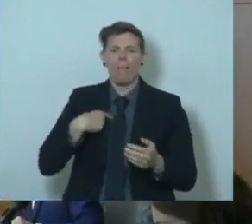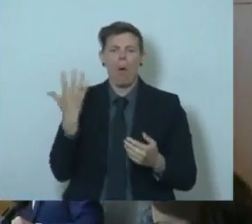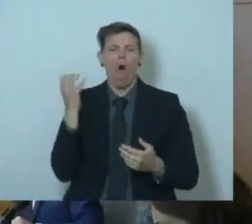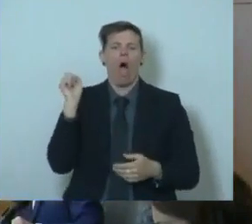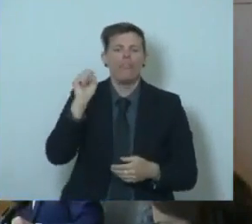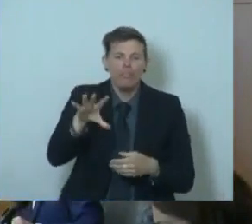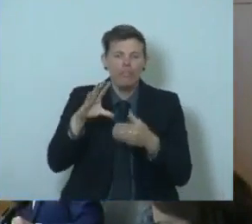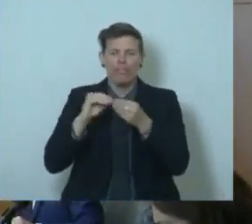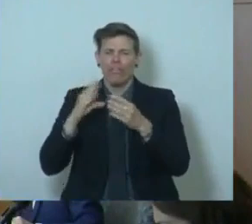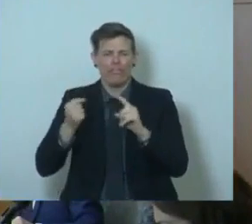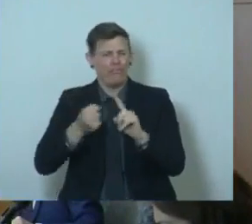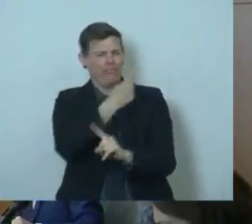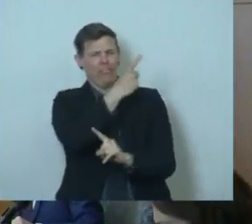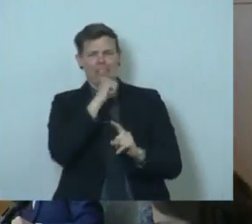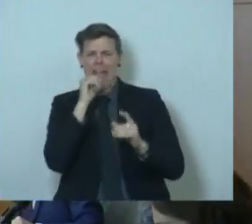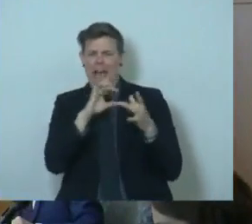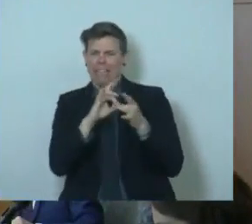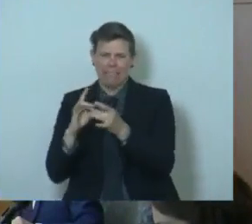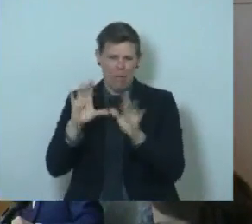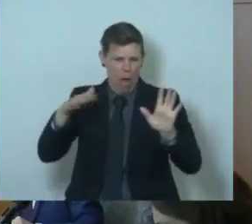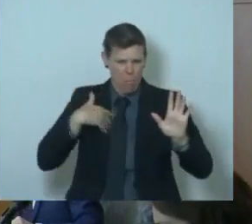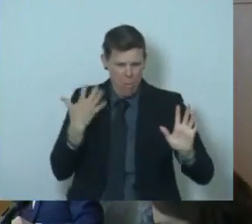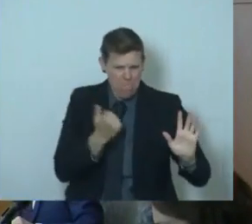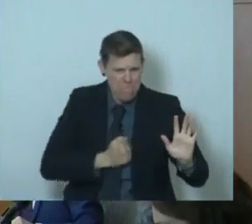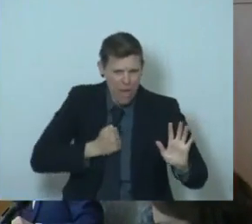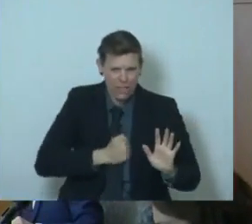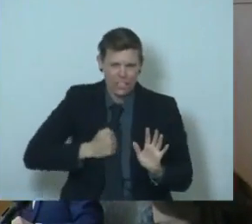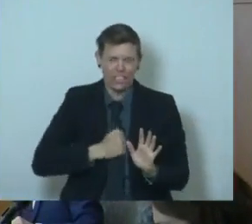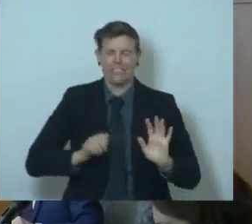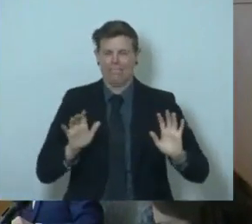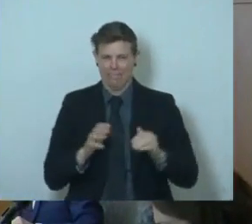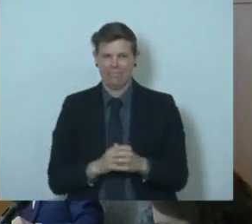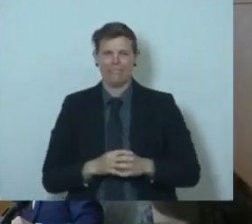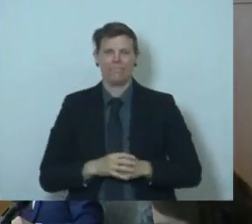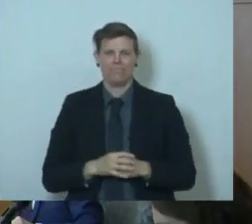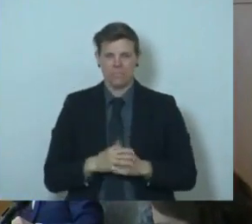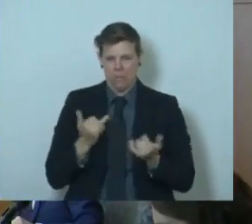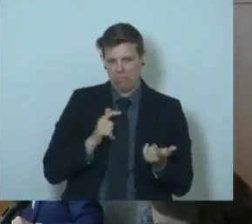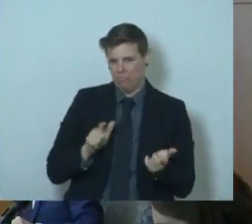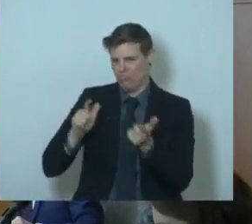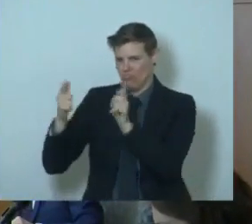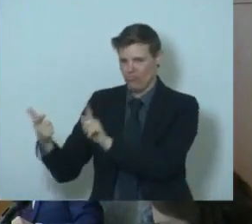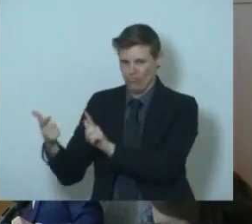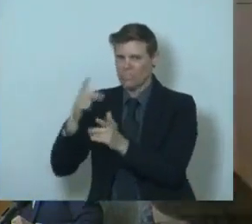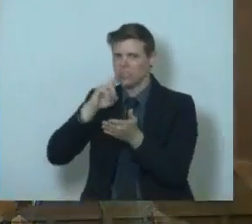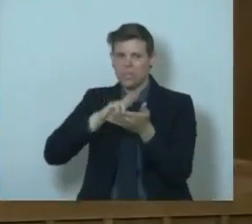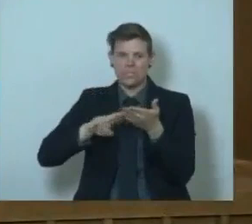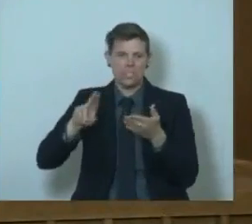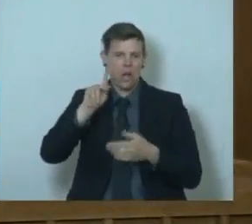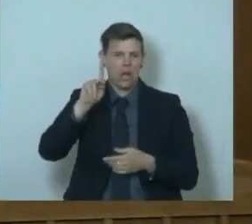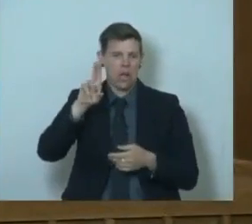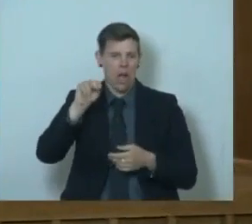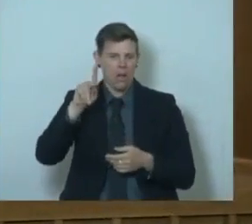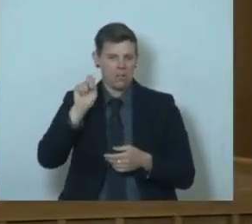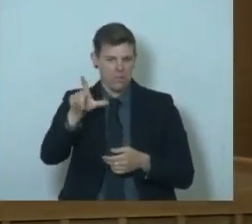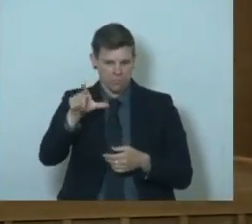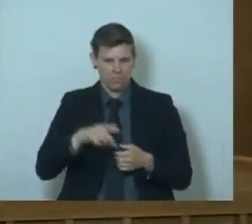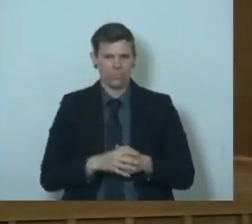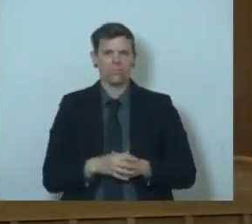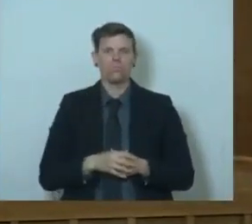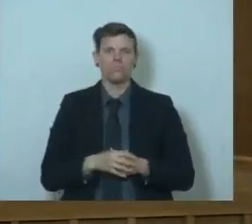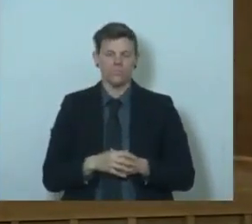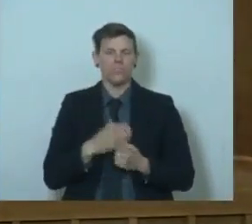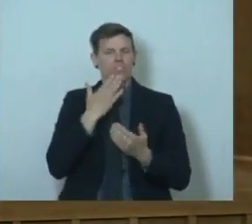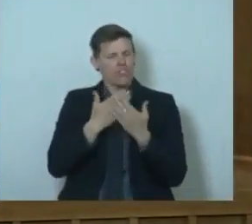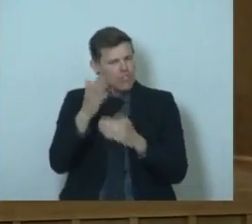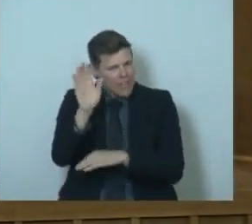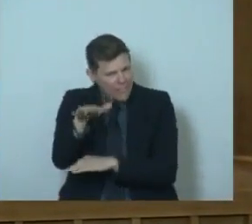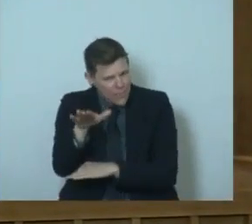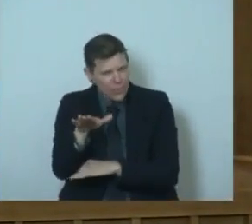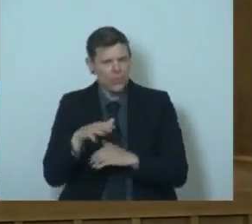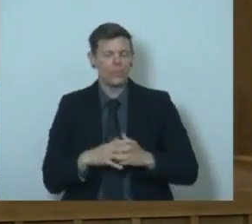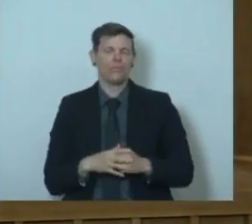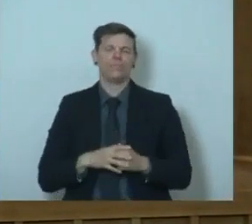WE WANT TO MAKE SURE YOU GET A TESTING AND MODELING UP AT THEN WE HAVE OTHER NEWS.